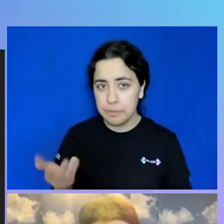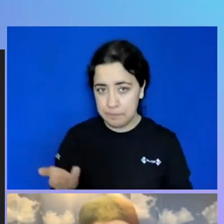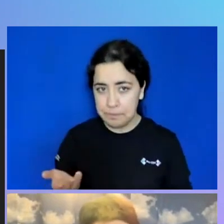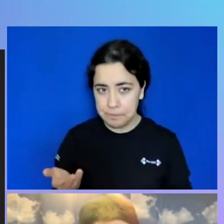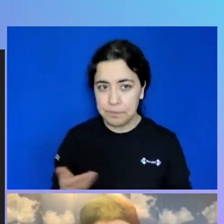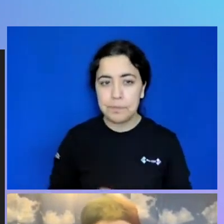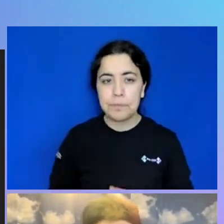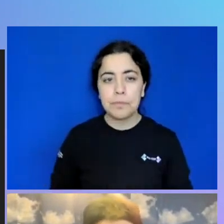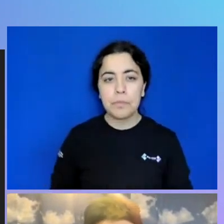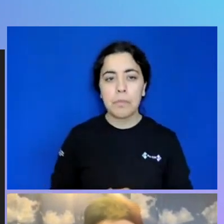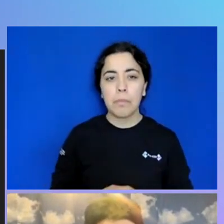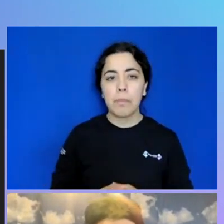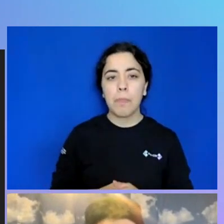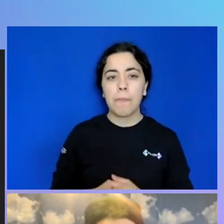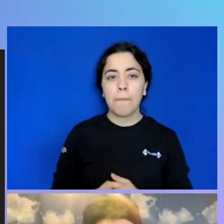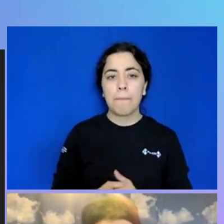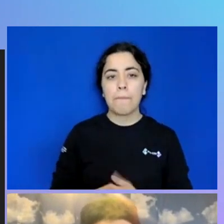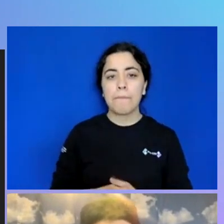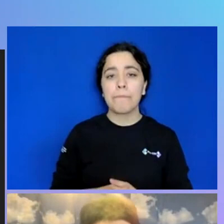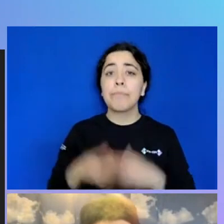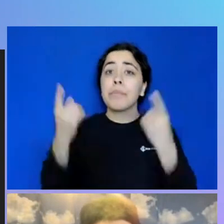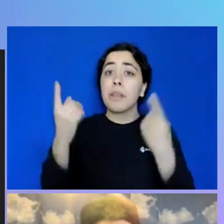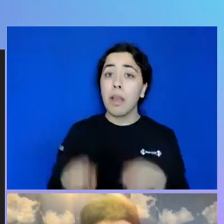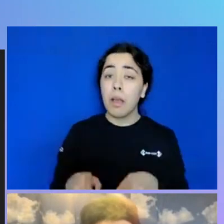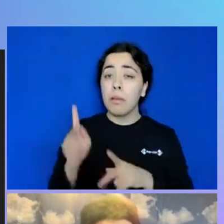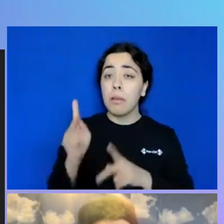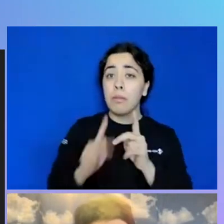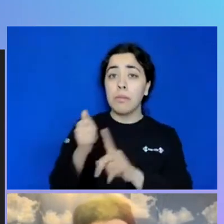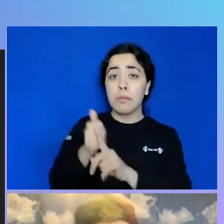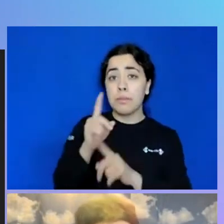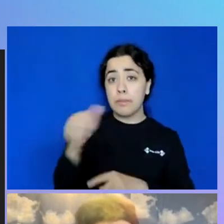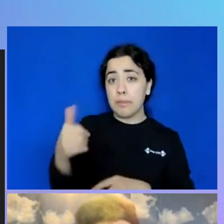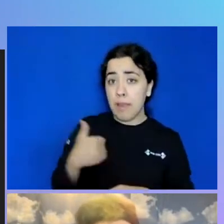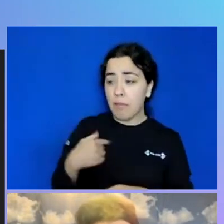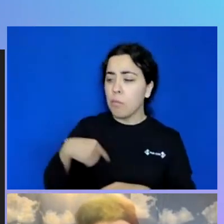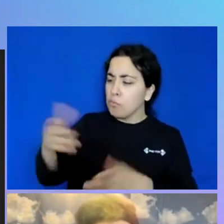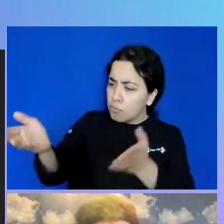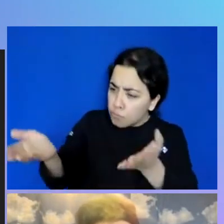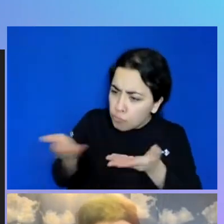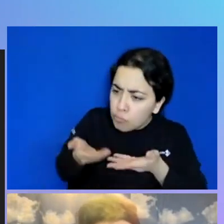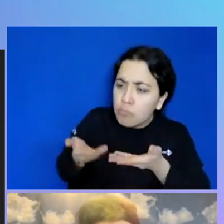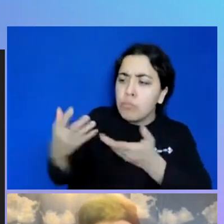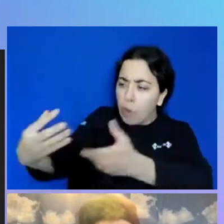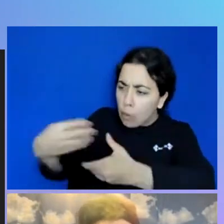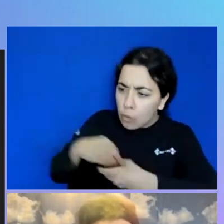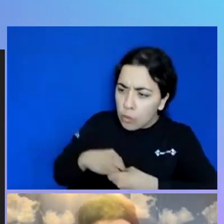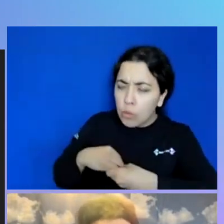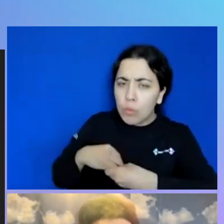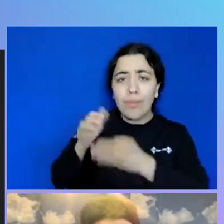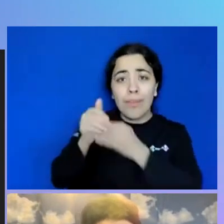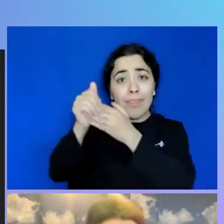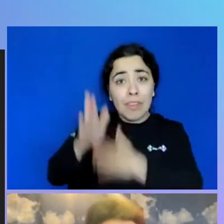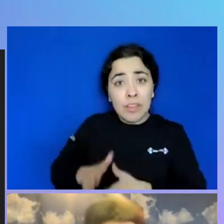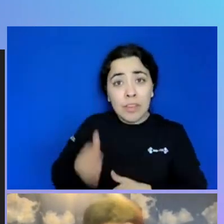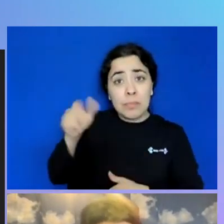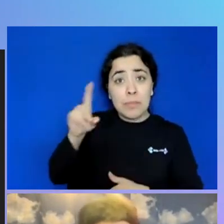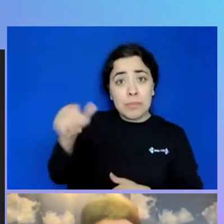people with disabilities and we